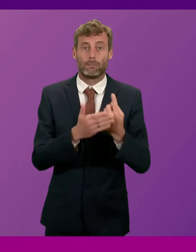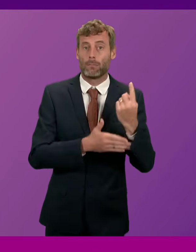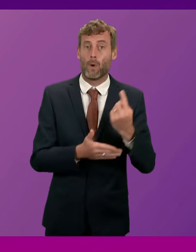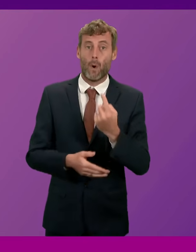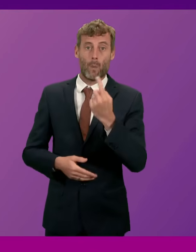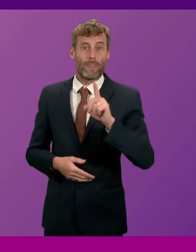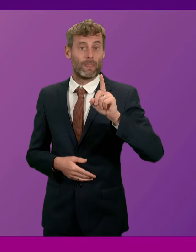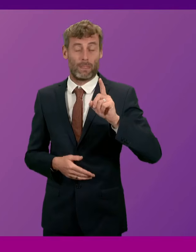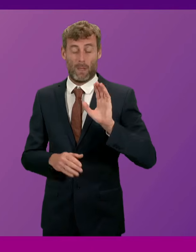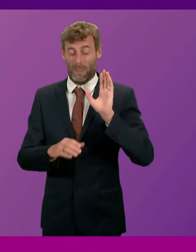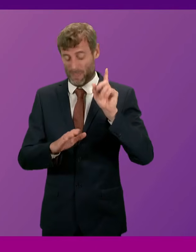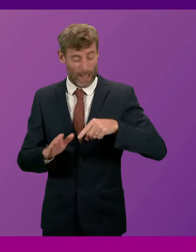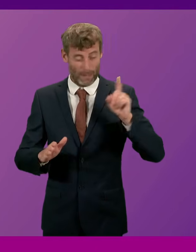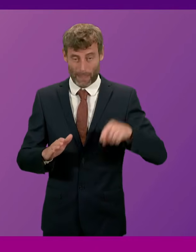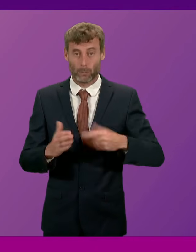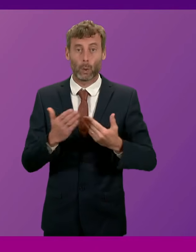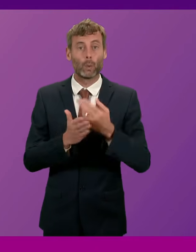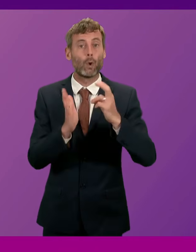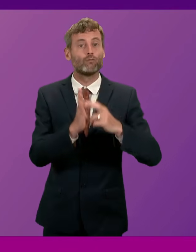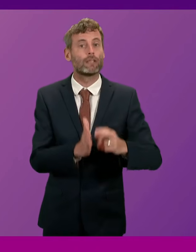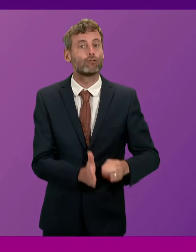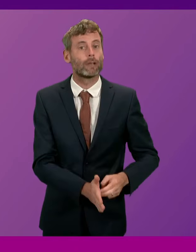I will tell Mr Sweeney what is not helping, and this goes back to the point that I have